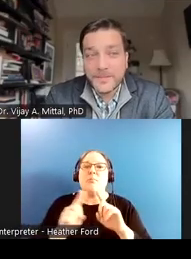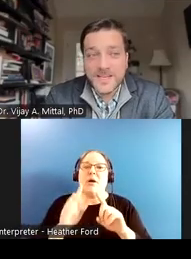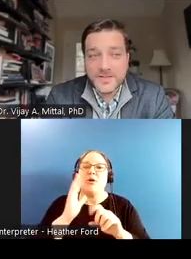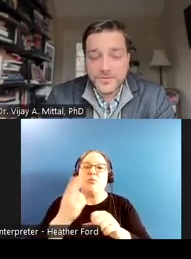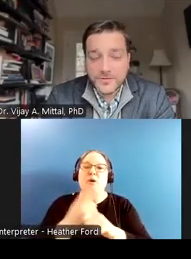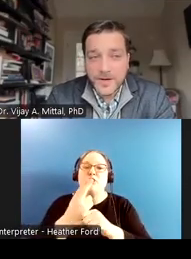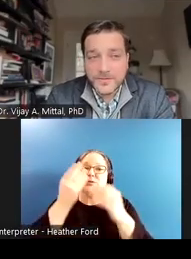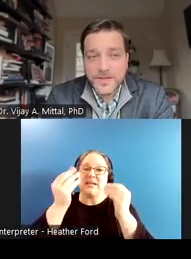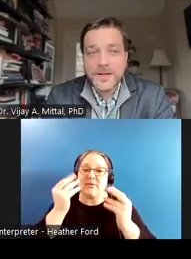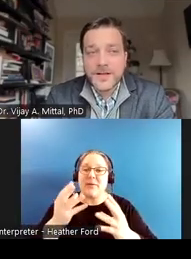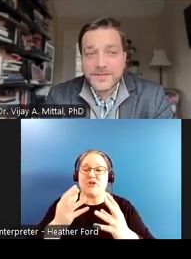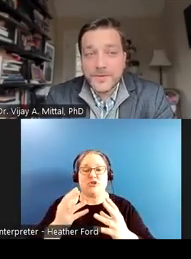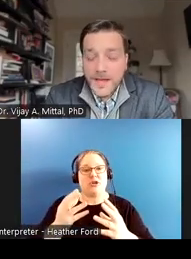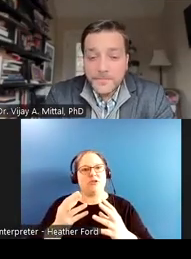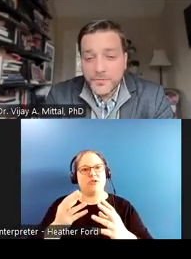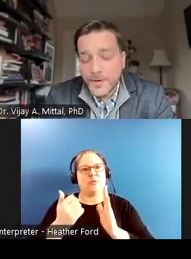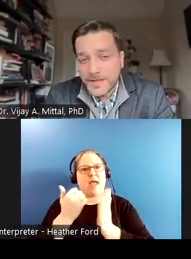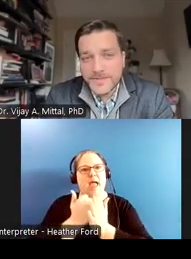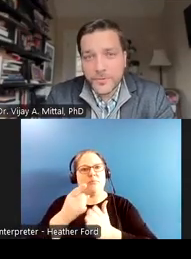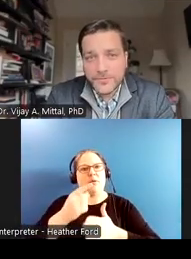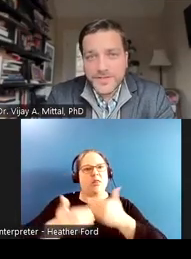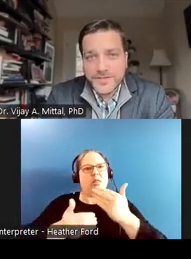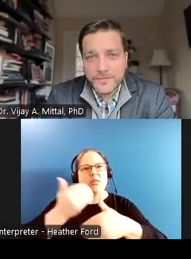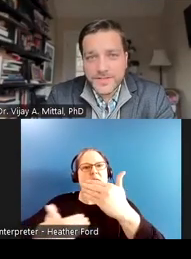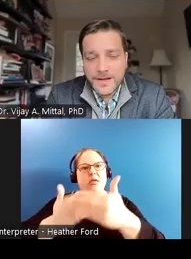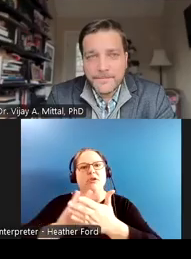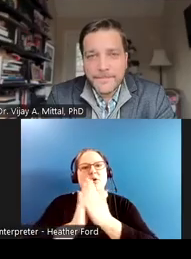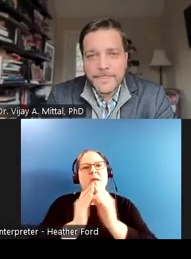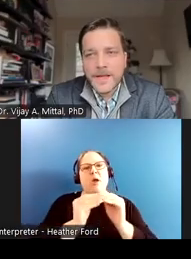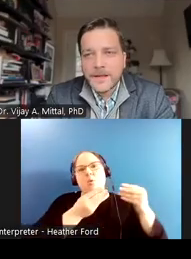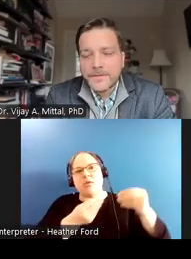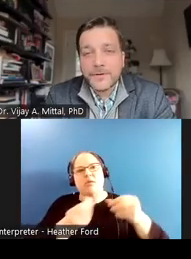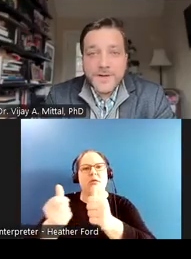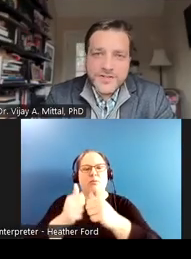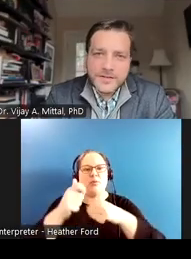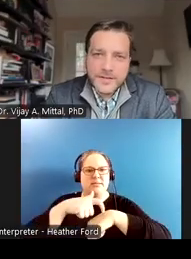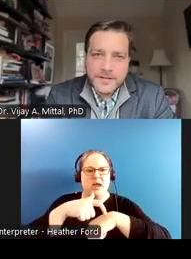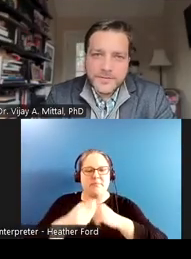update internal models so that movement becomes more efficient over time. There are functionally